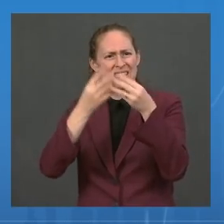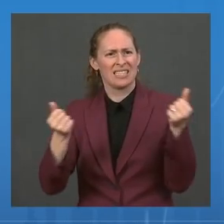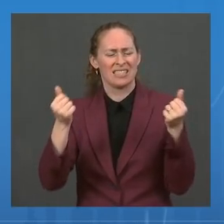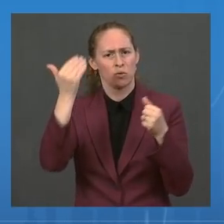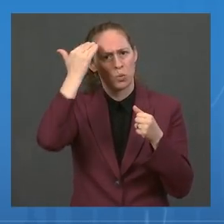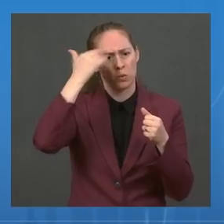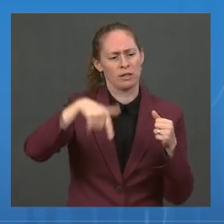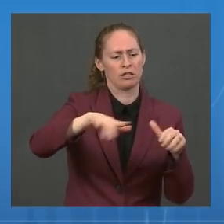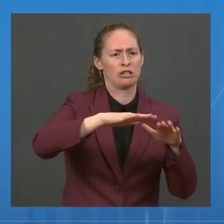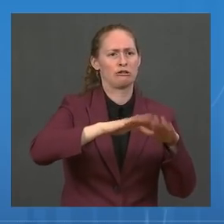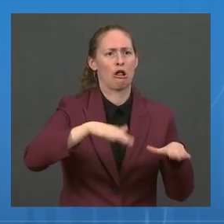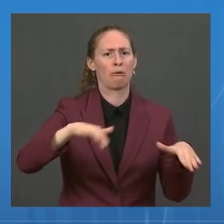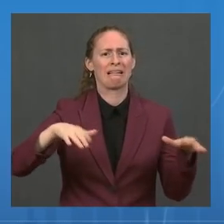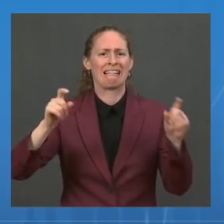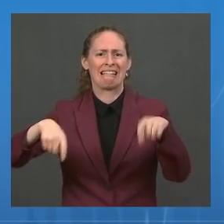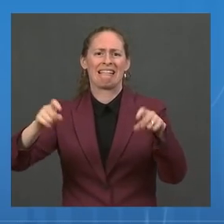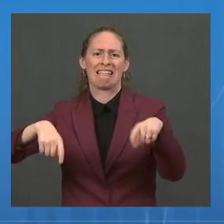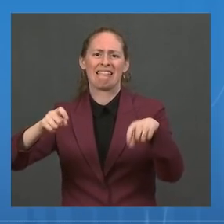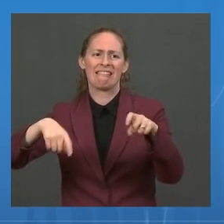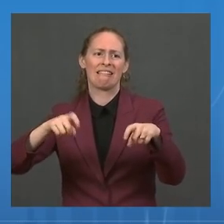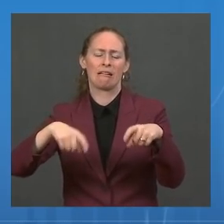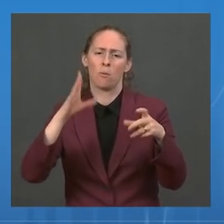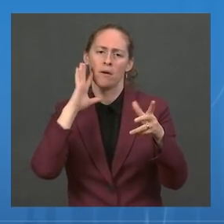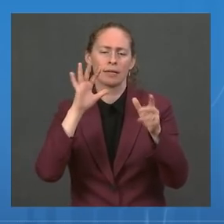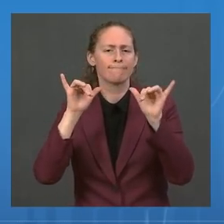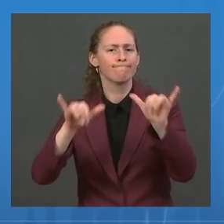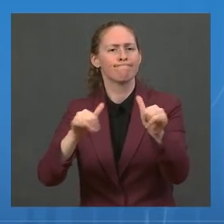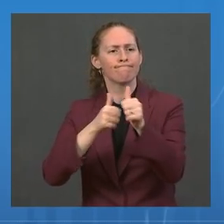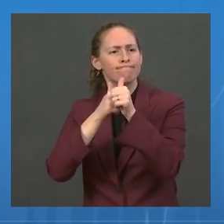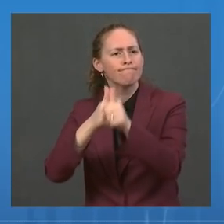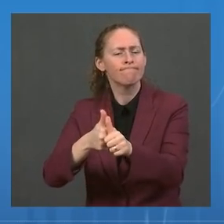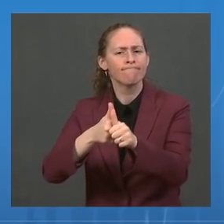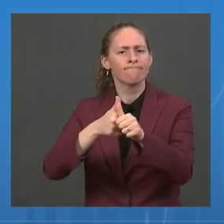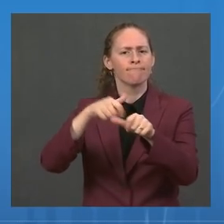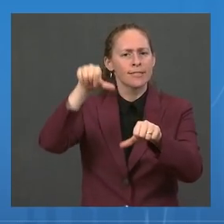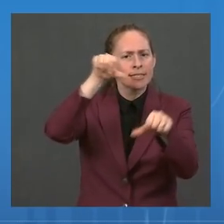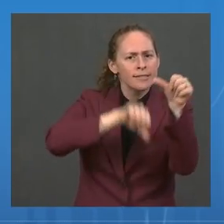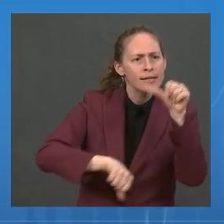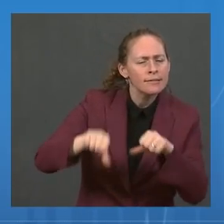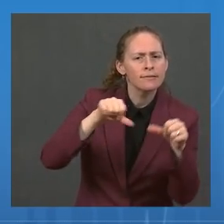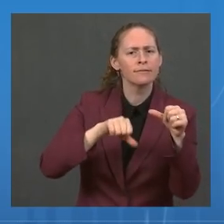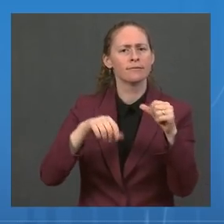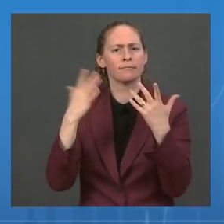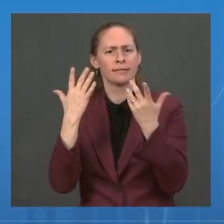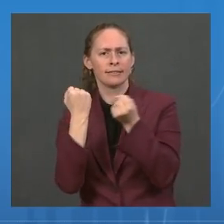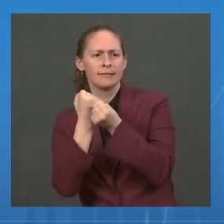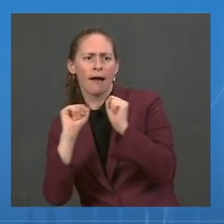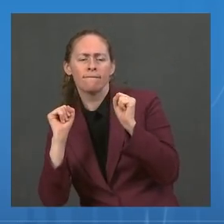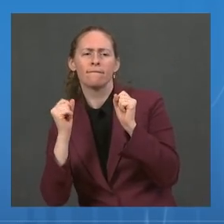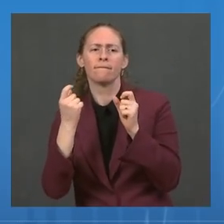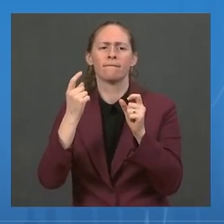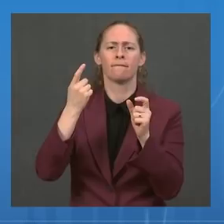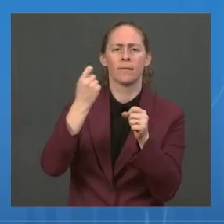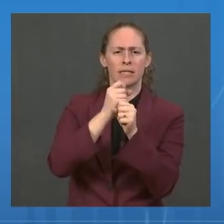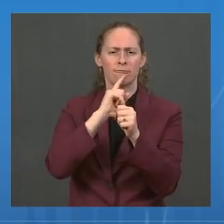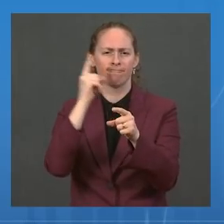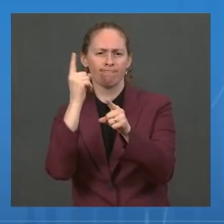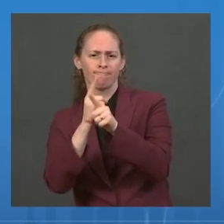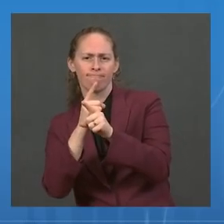They will be guided by science and safety as they evaluate vaccine data for children. That's what's reassuring to me as a parent.